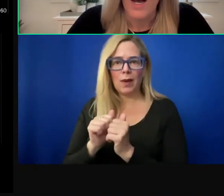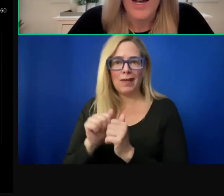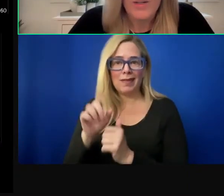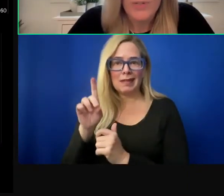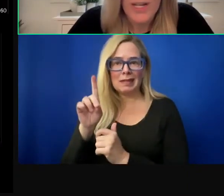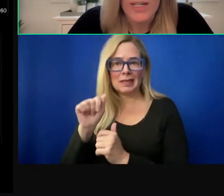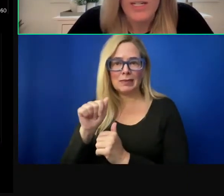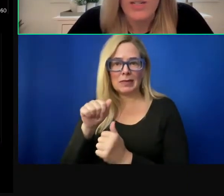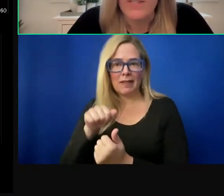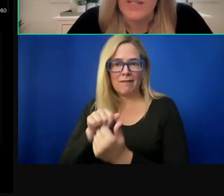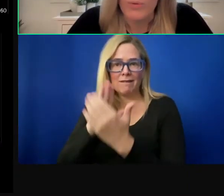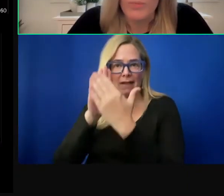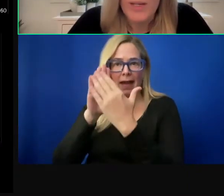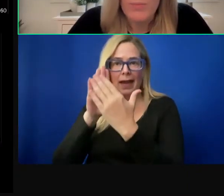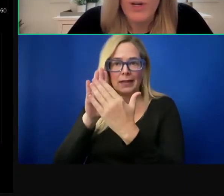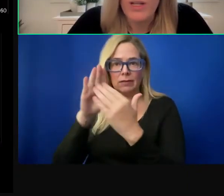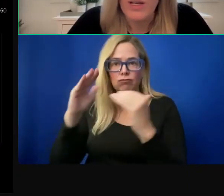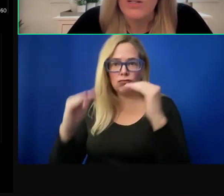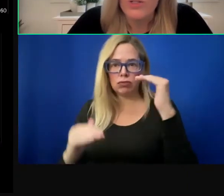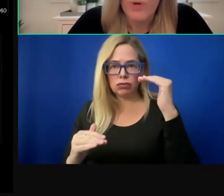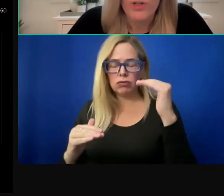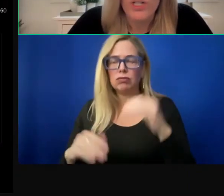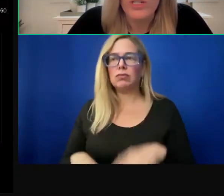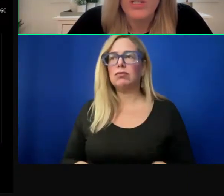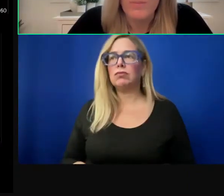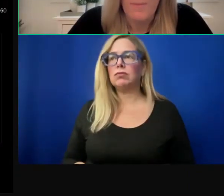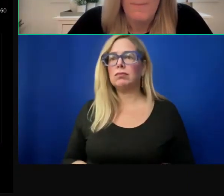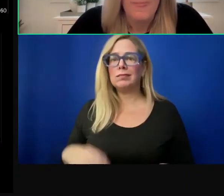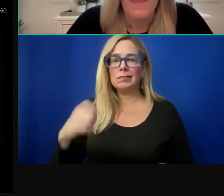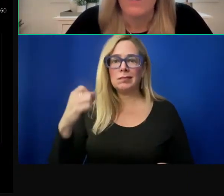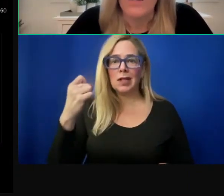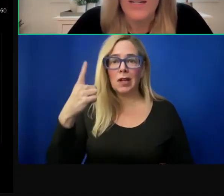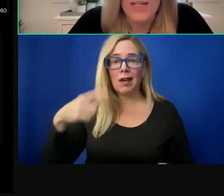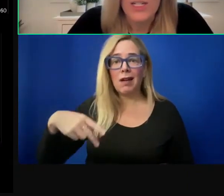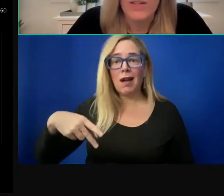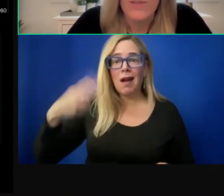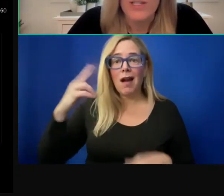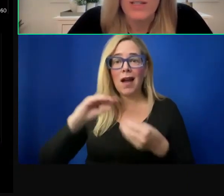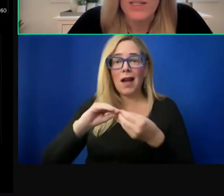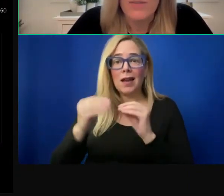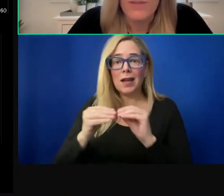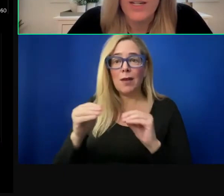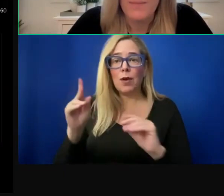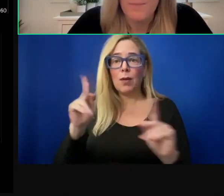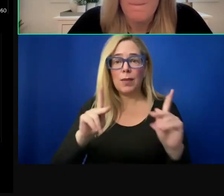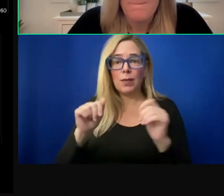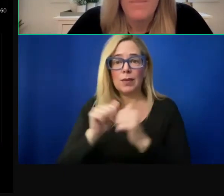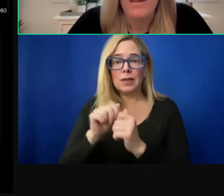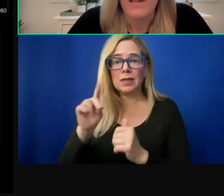A higher percentage of disabled people are smokers, are not engaging in physical activity,